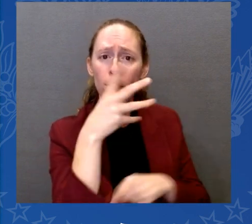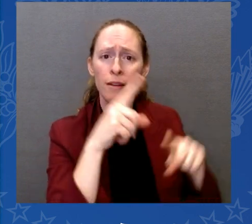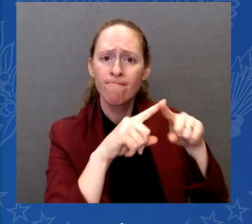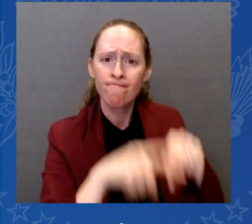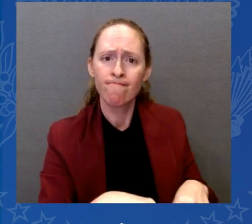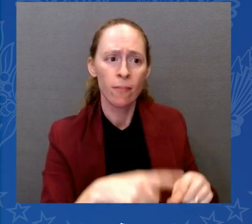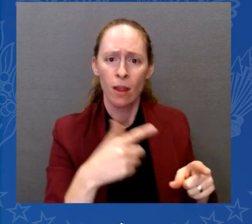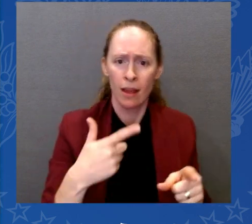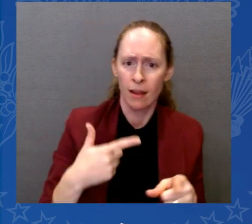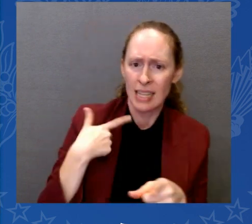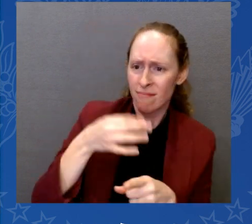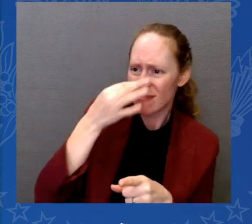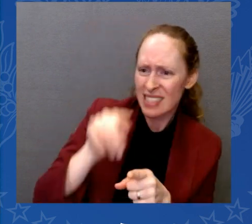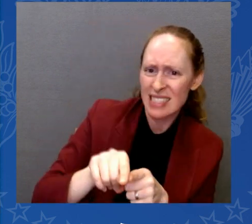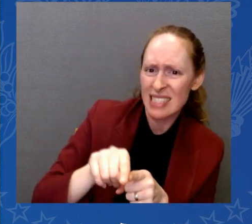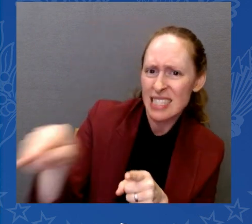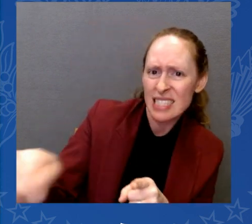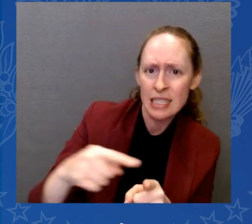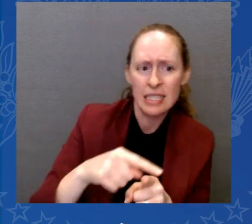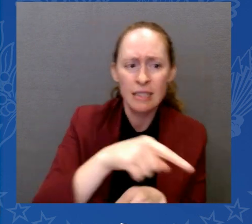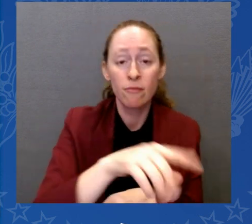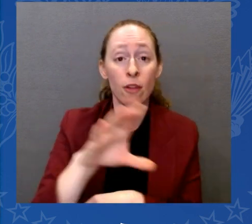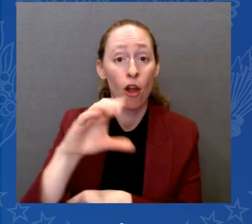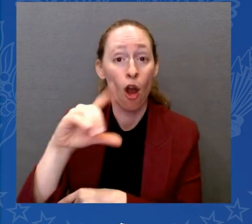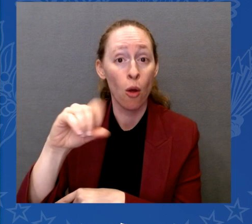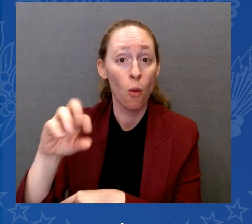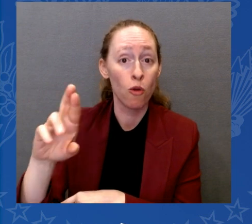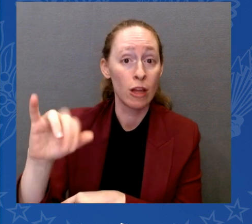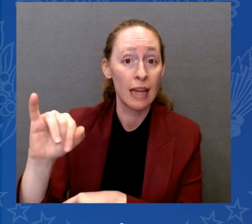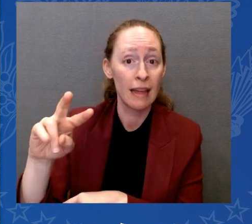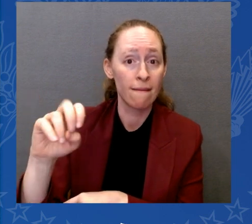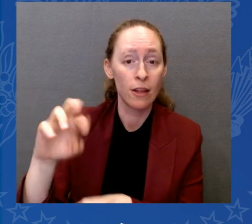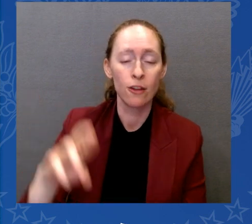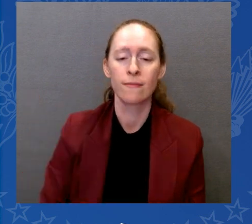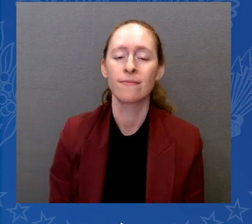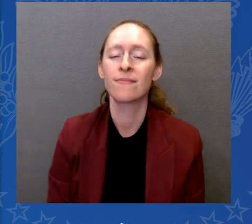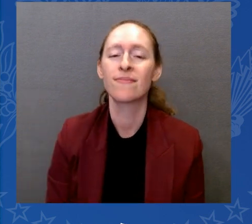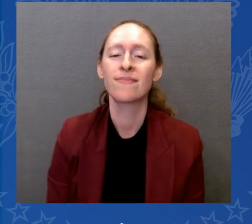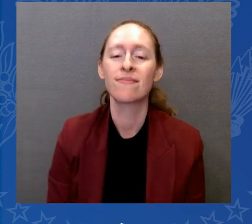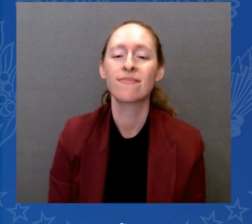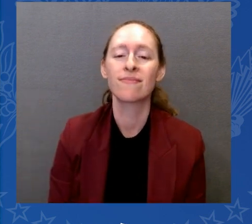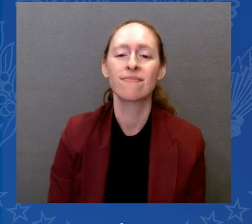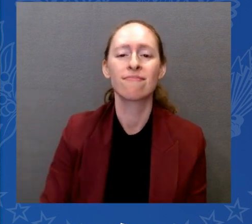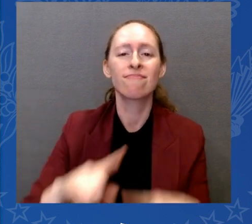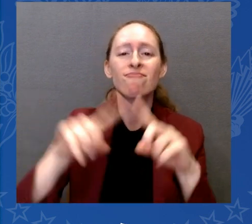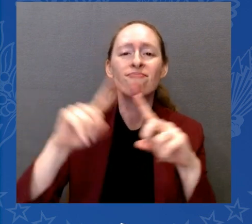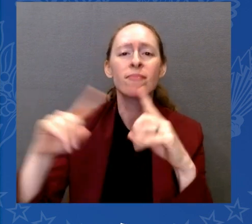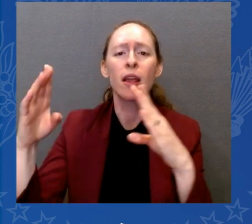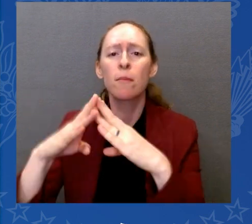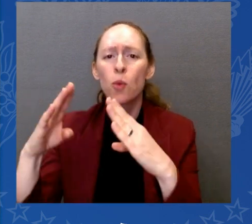It includes historic investments in communities across Colorado to recover and rebuild from devastating wildfires.